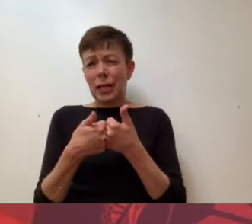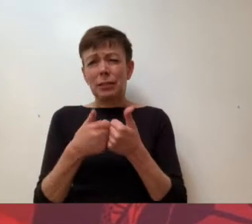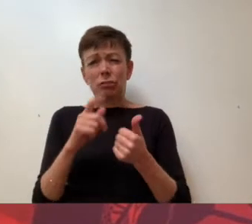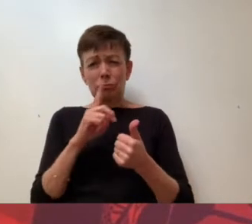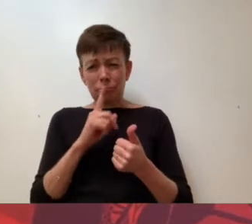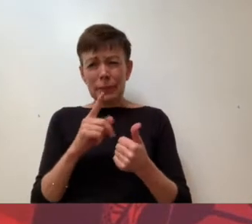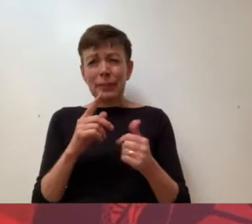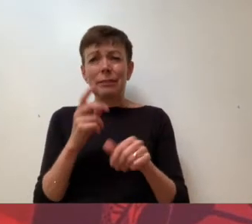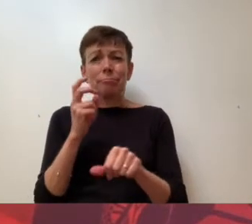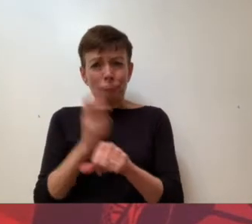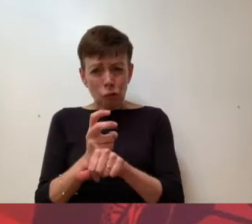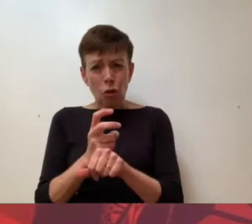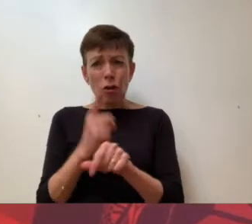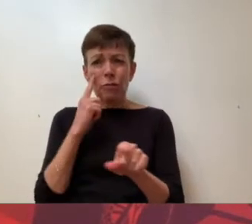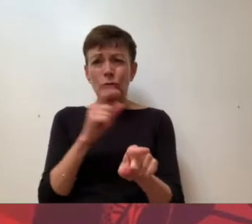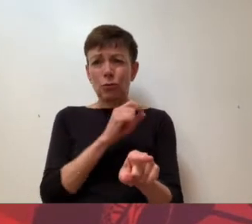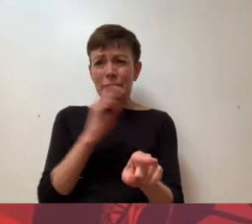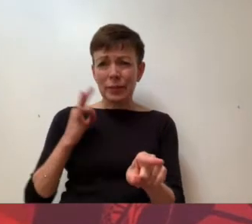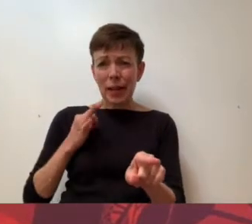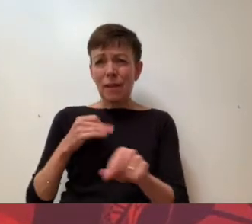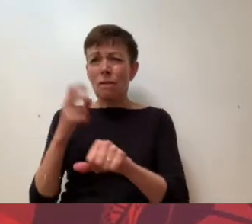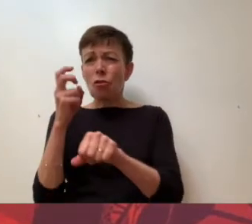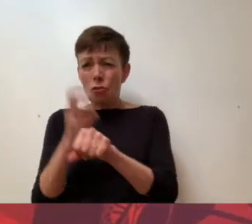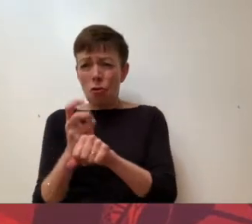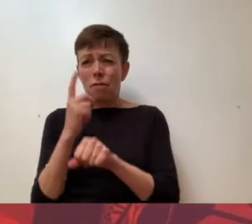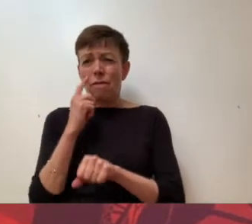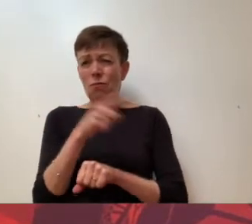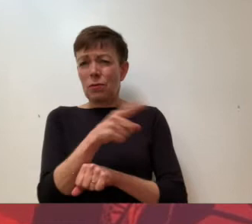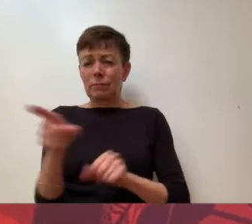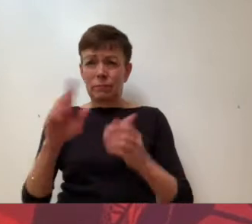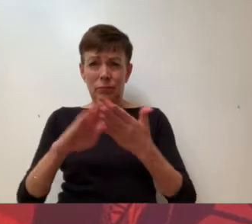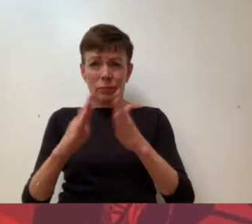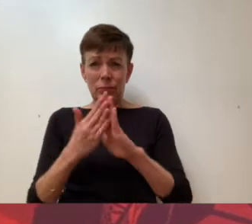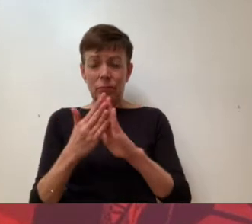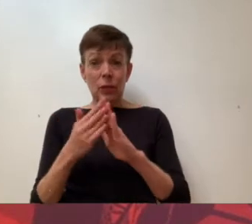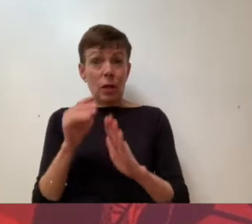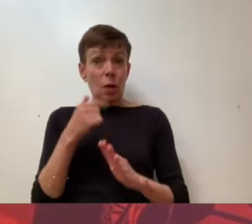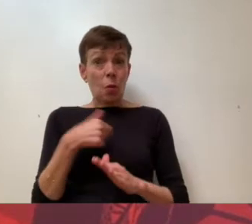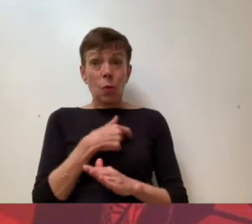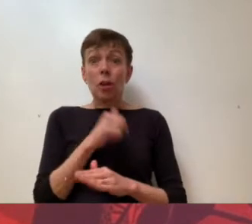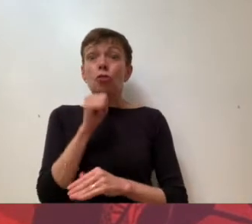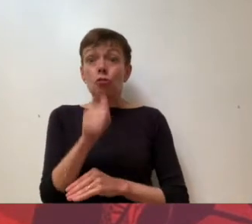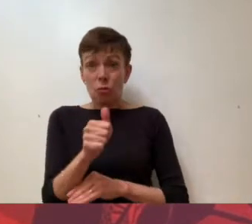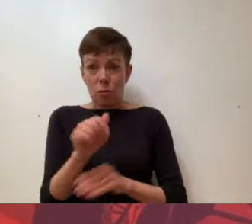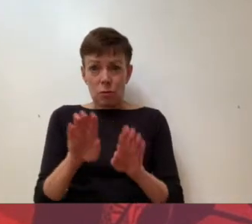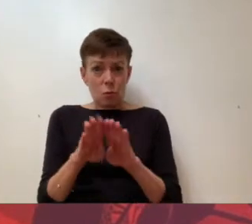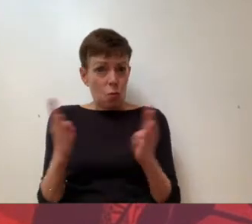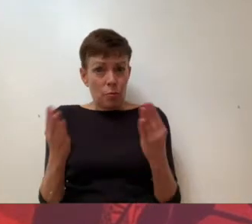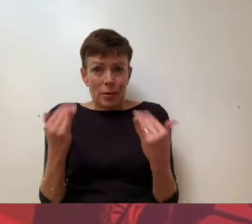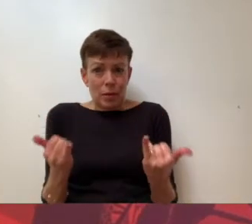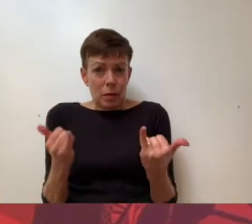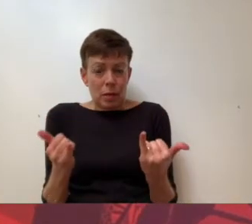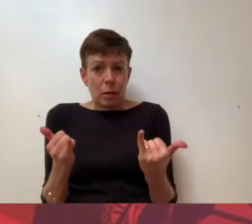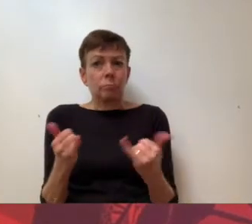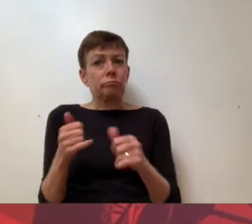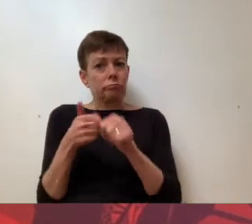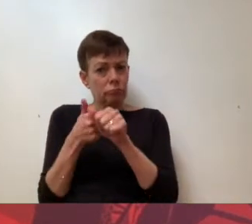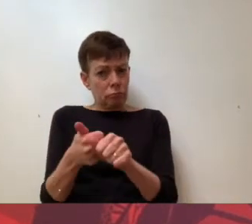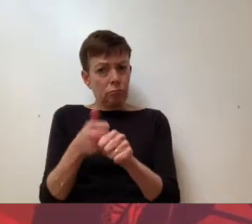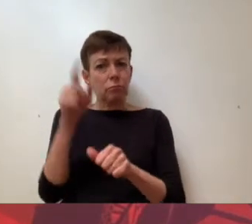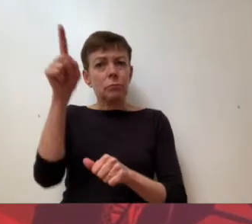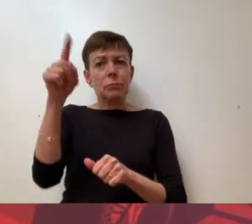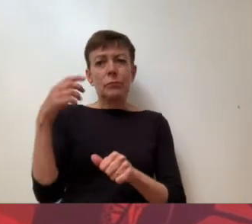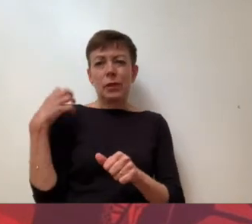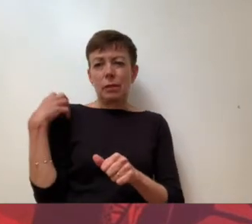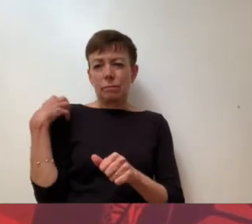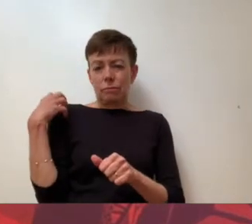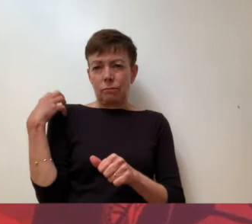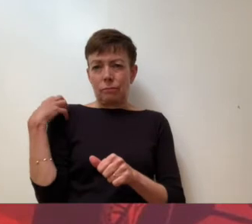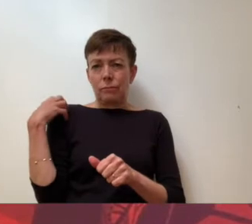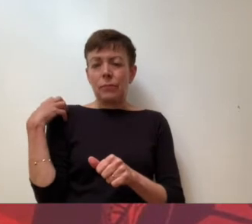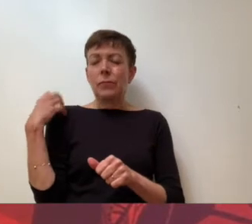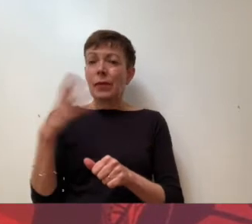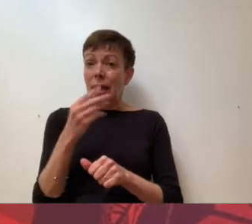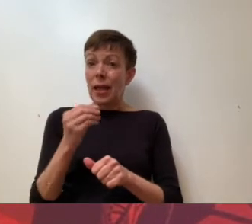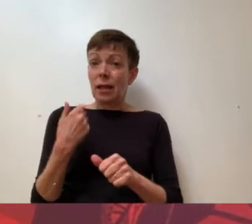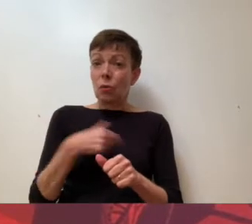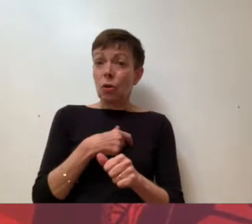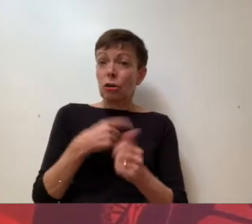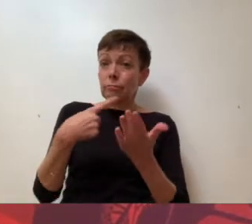really means is for members of the same household, or of the same cohort families, to go enjoy